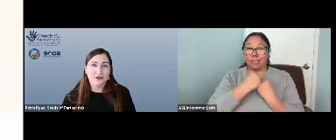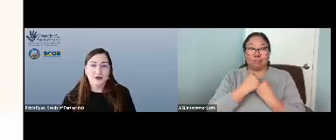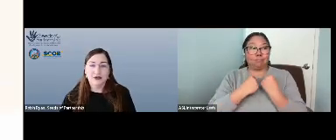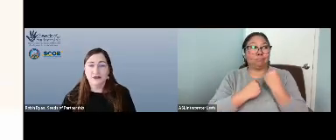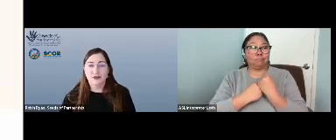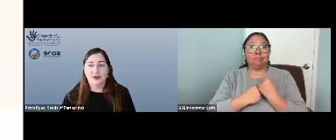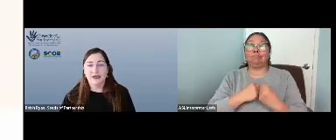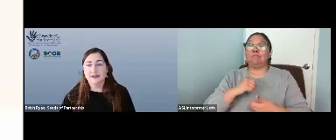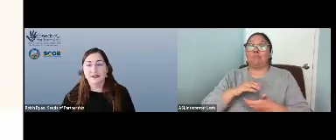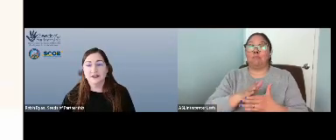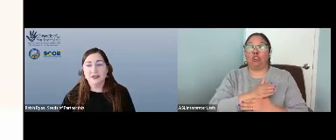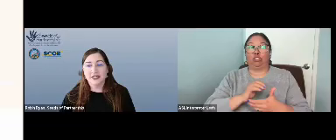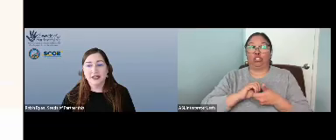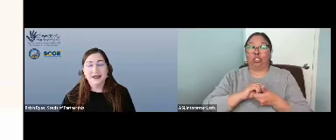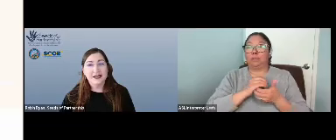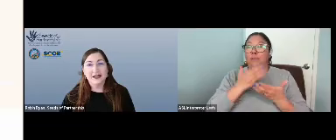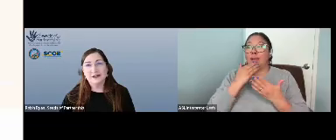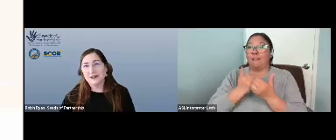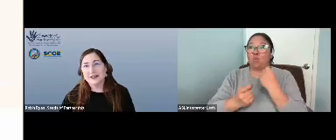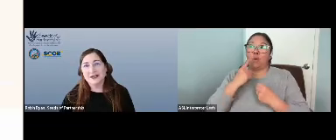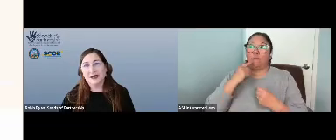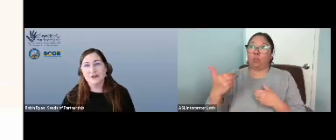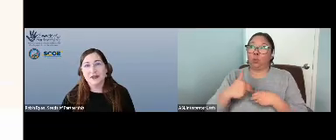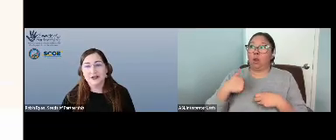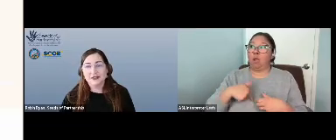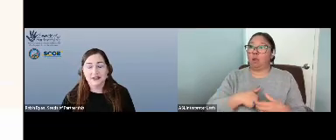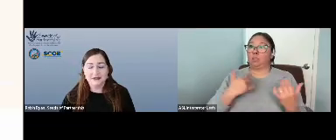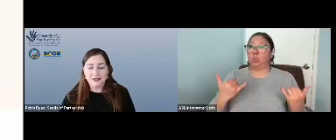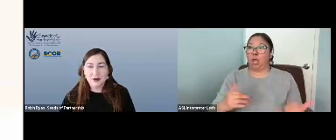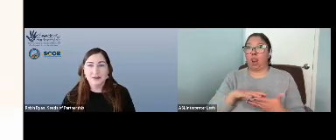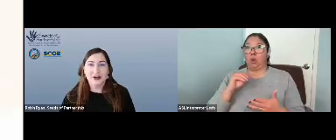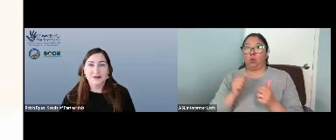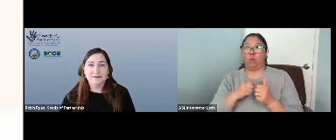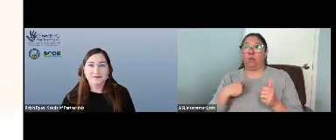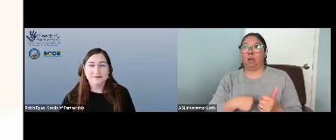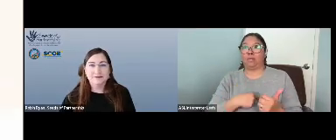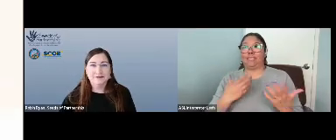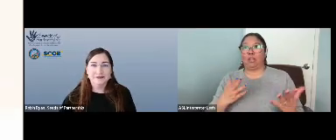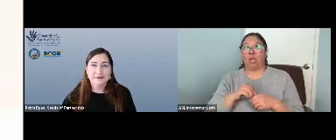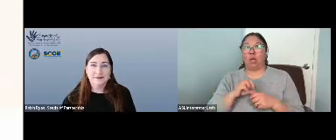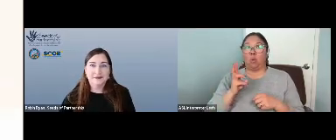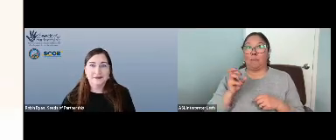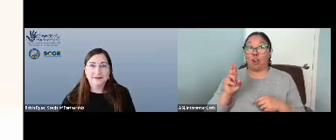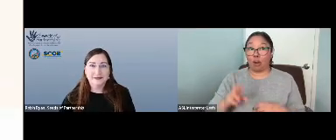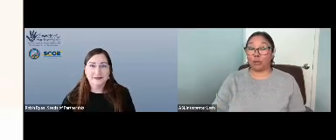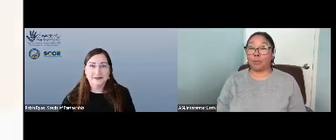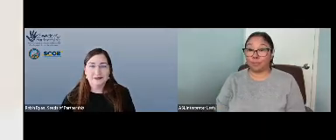thank everybody for joining us here today and learning together with us in this webinar.